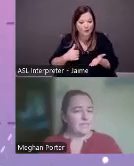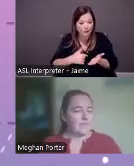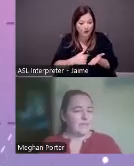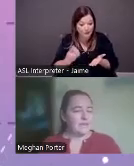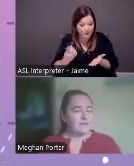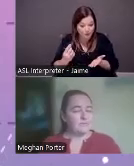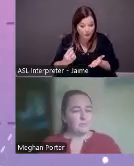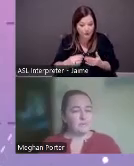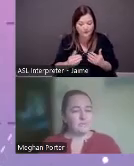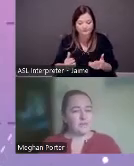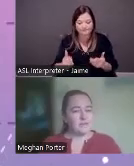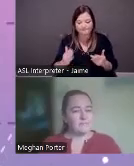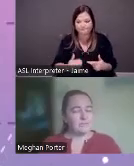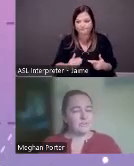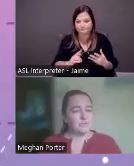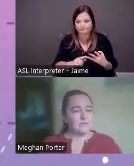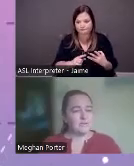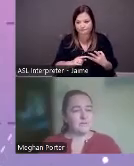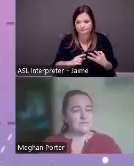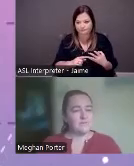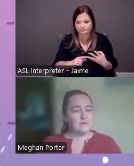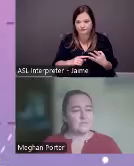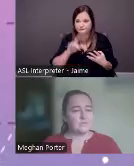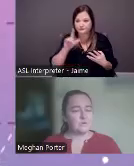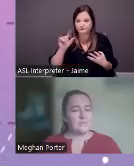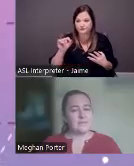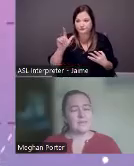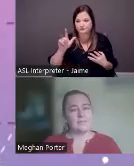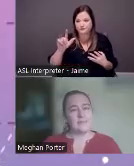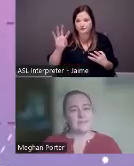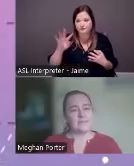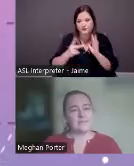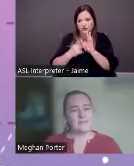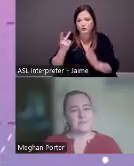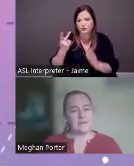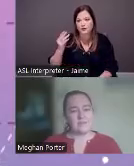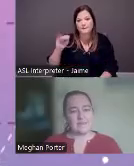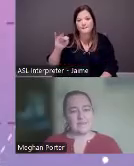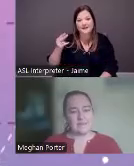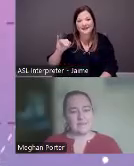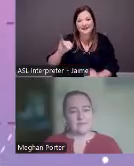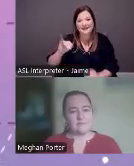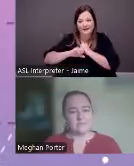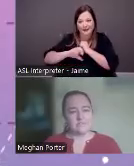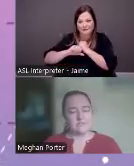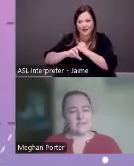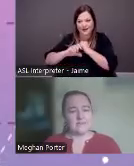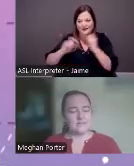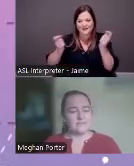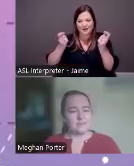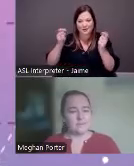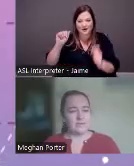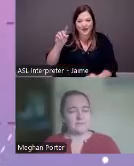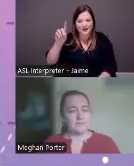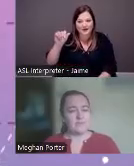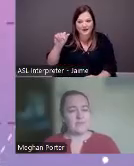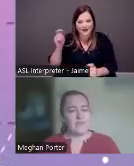Then we'll talk about the 2024 dual mini-campaign celebrating the ADA Anniversary and Disability Pride Month